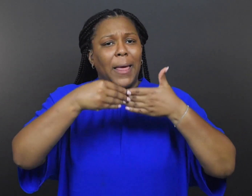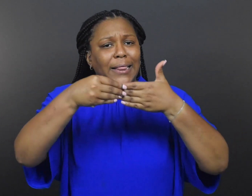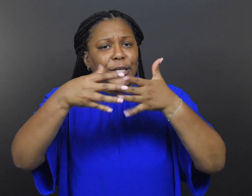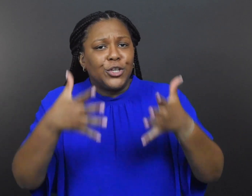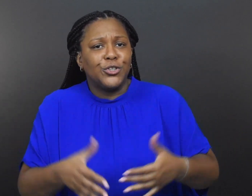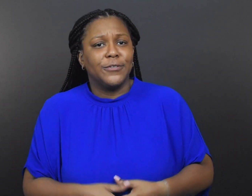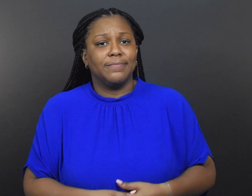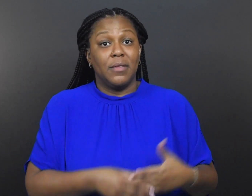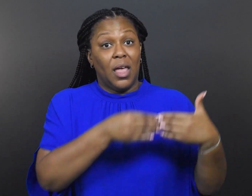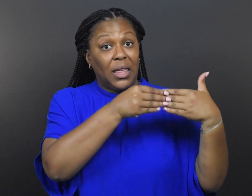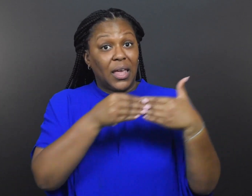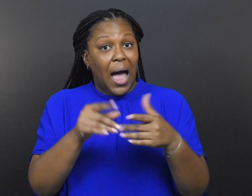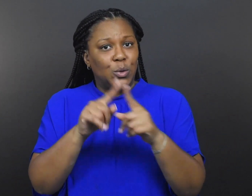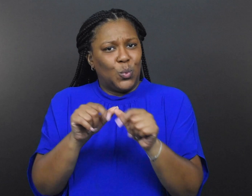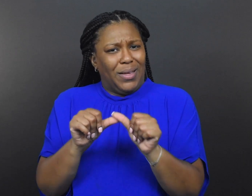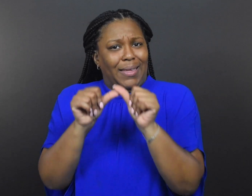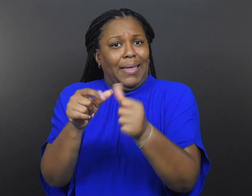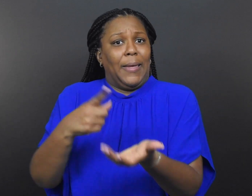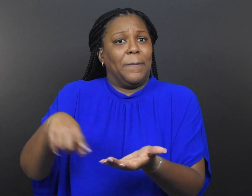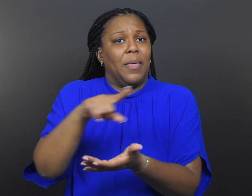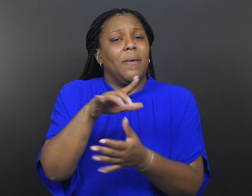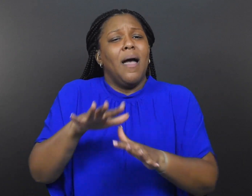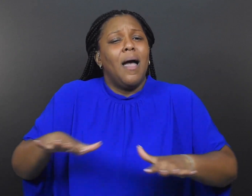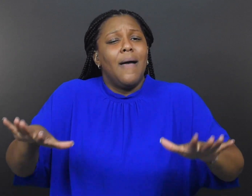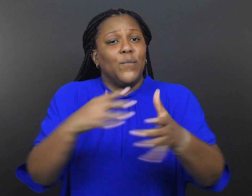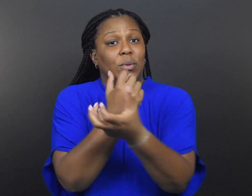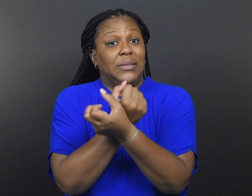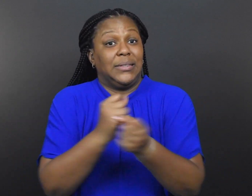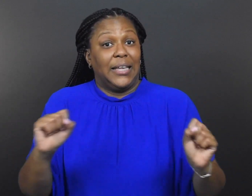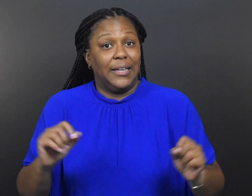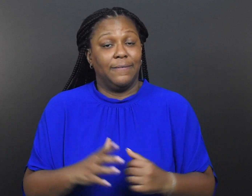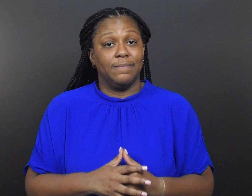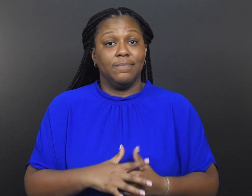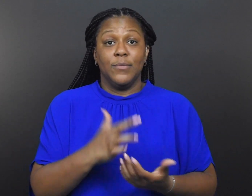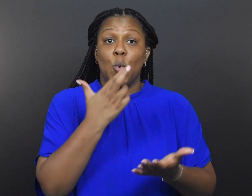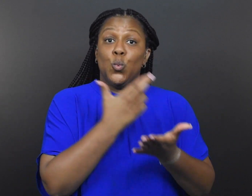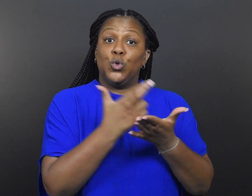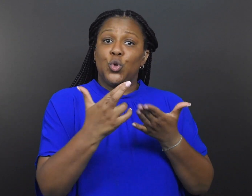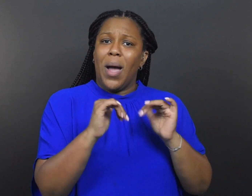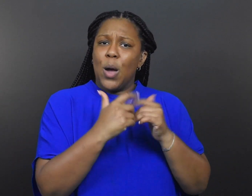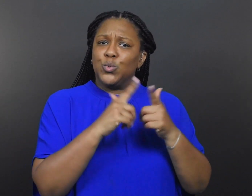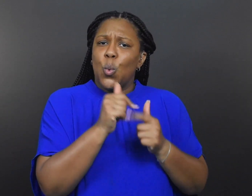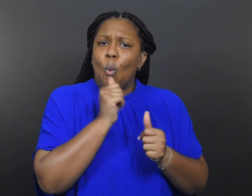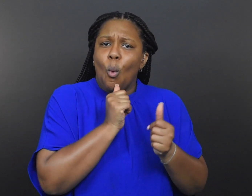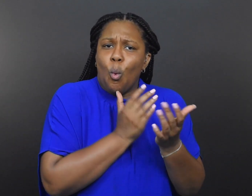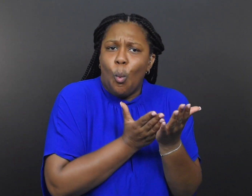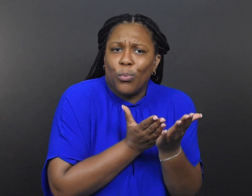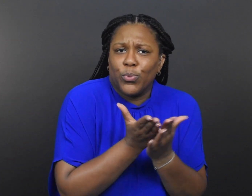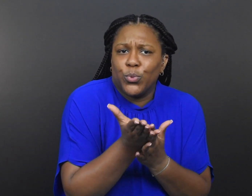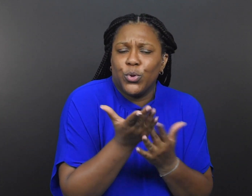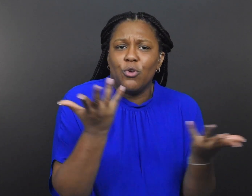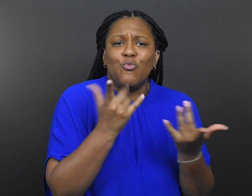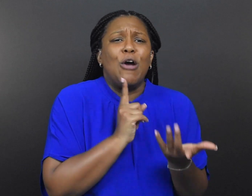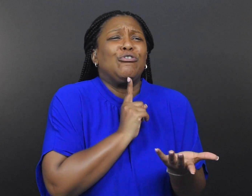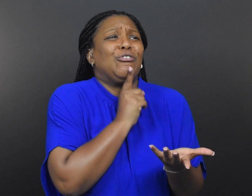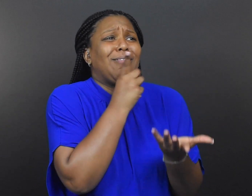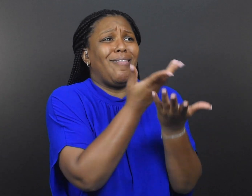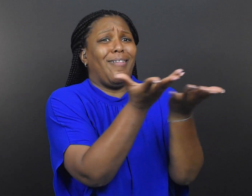guidance to keep everyone safe, and resources to cope with the realities of the COVID-19 pandemic.